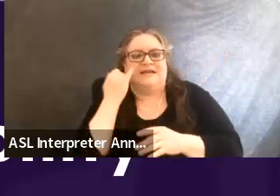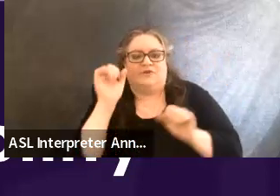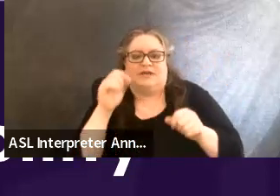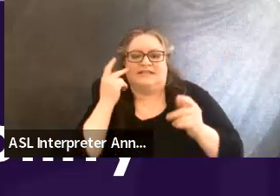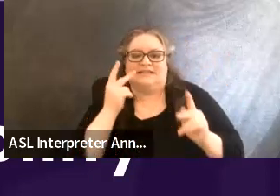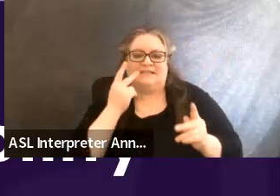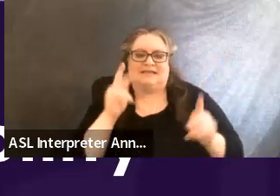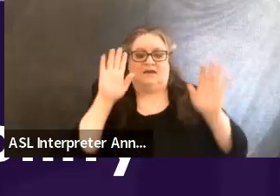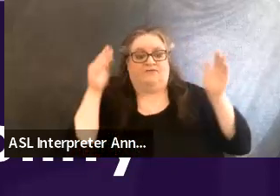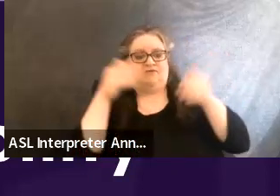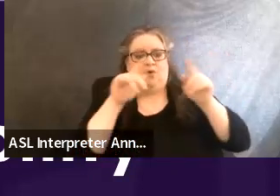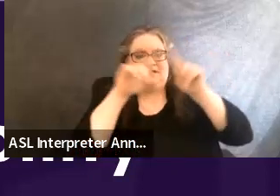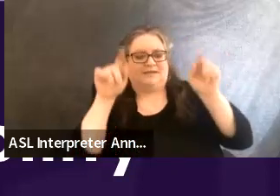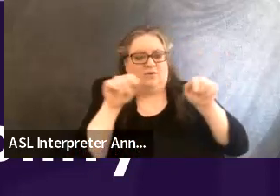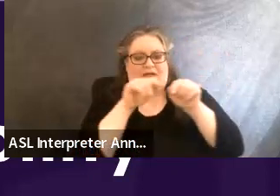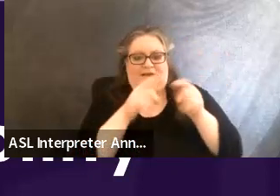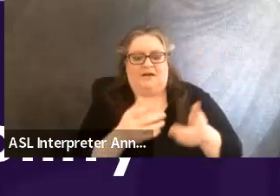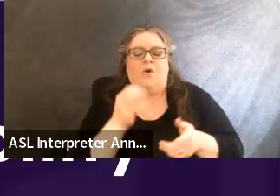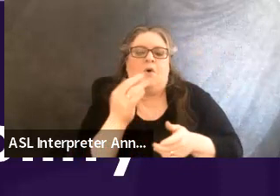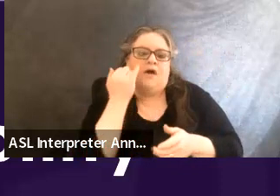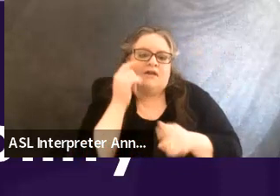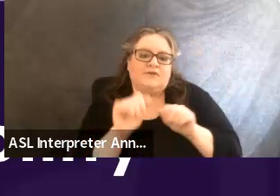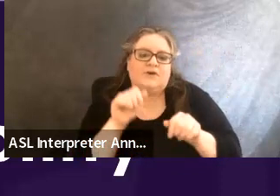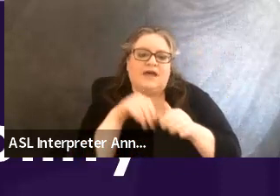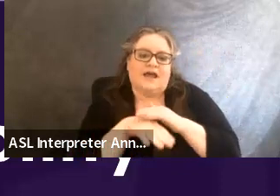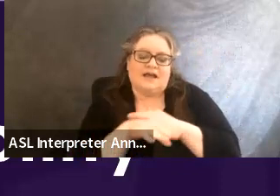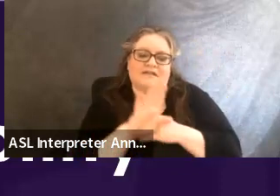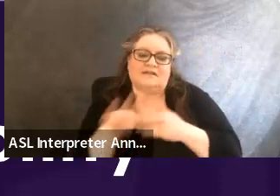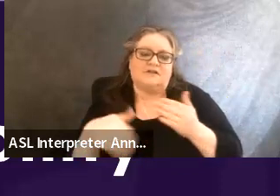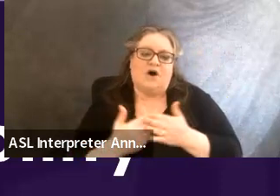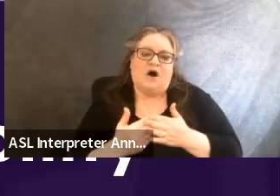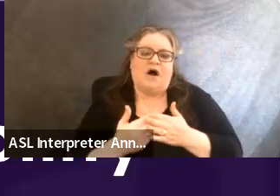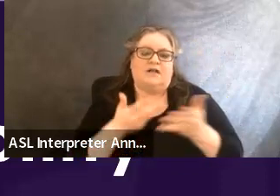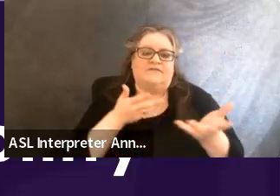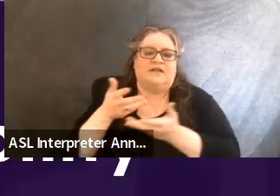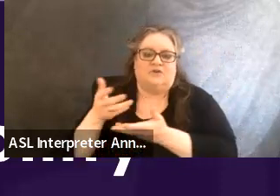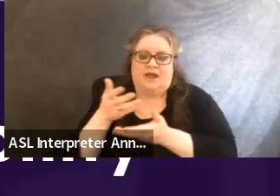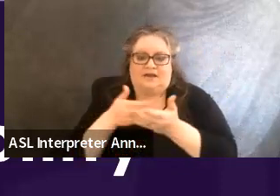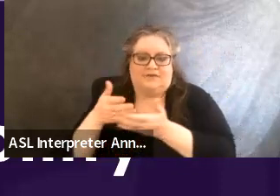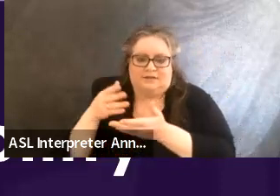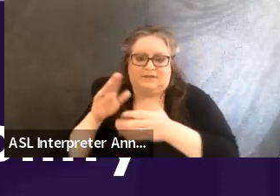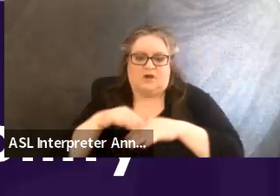around the buttons and the links or if you can access all the interactive elements on the page.